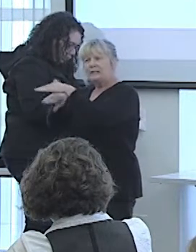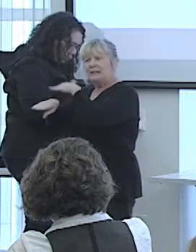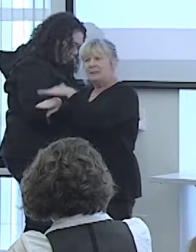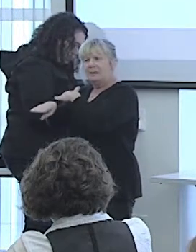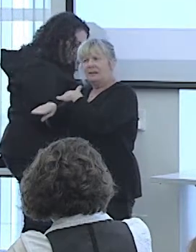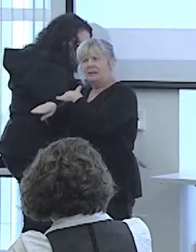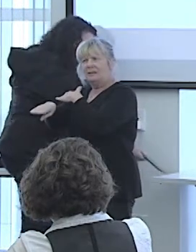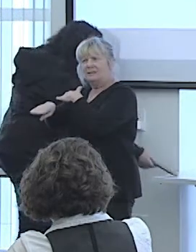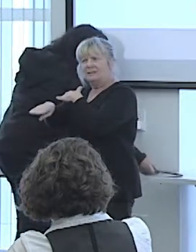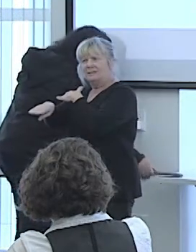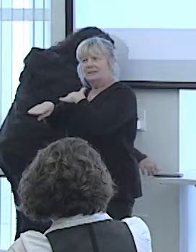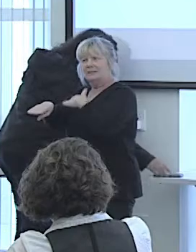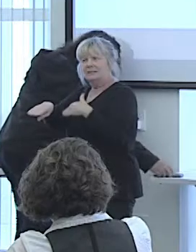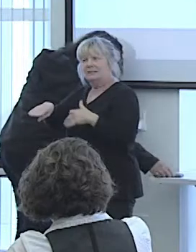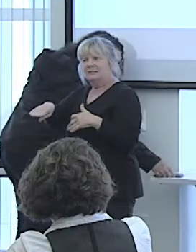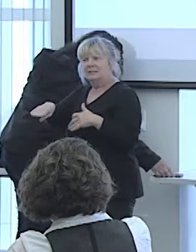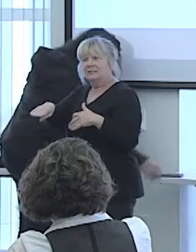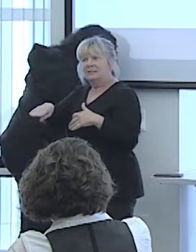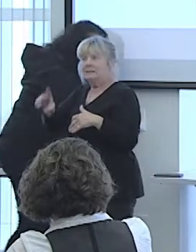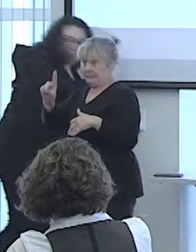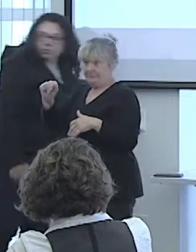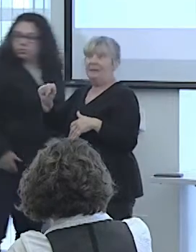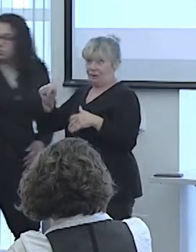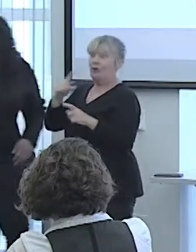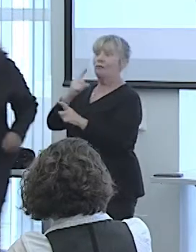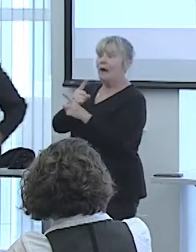for people with disabilities who consent.